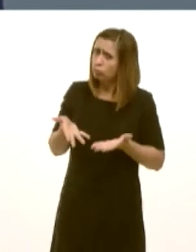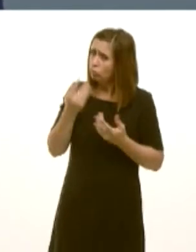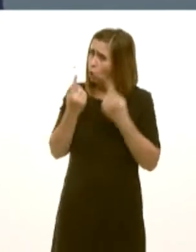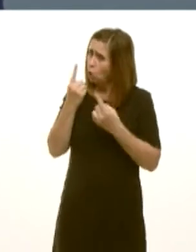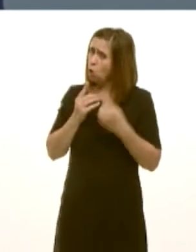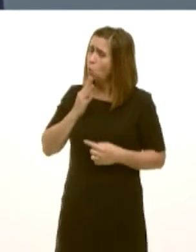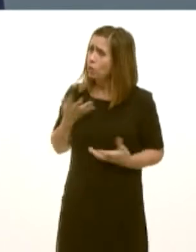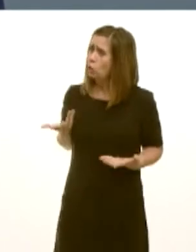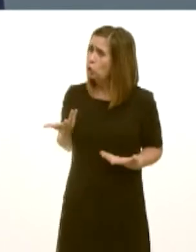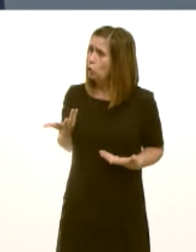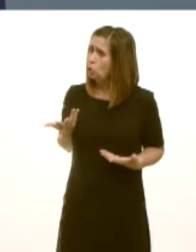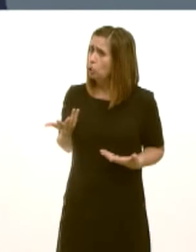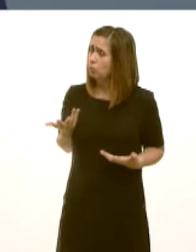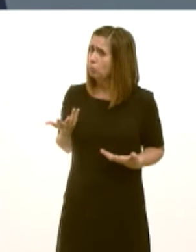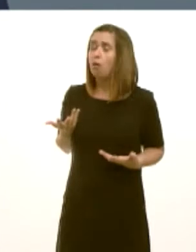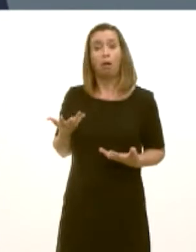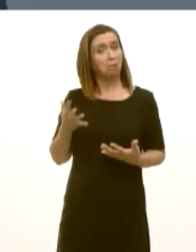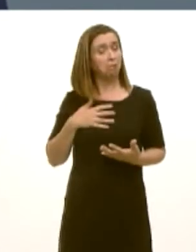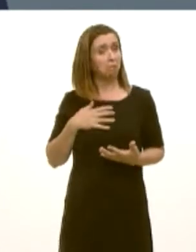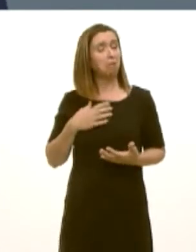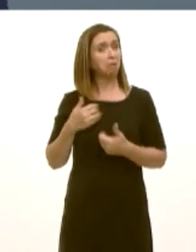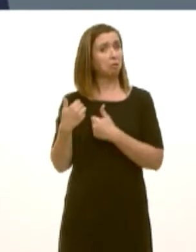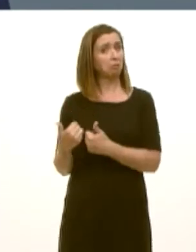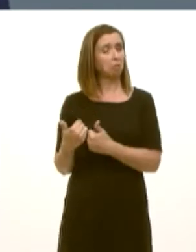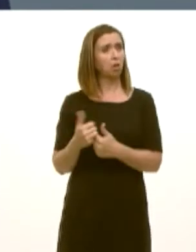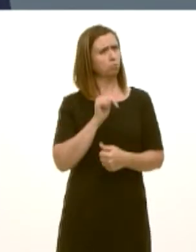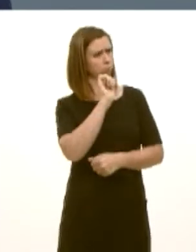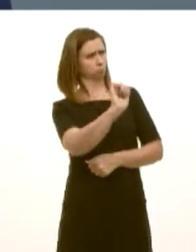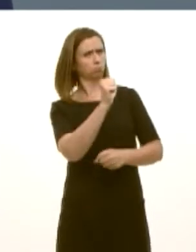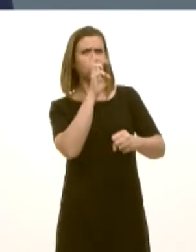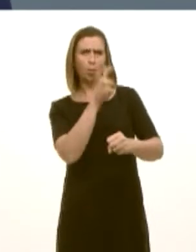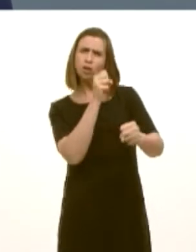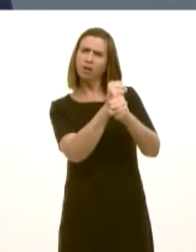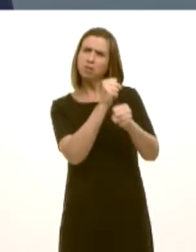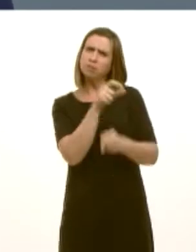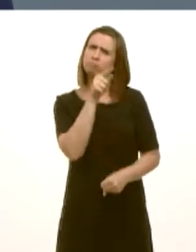In light of that, can you tell us what the Welsh Government is doing to promote this